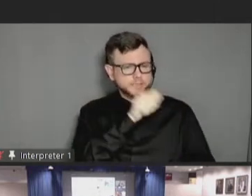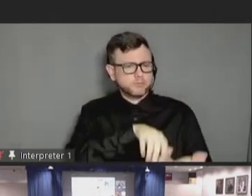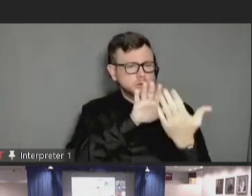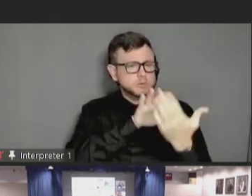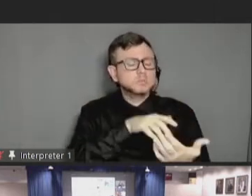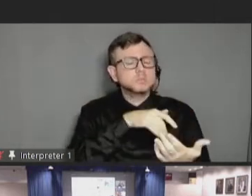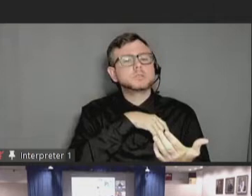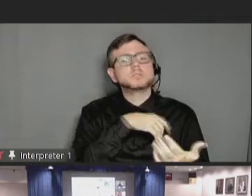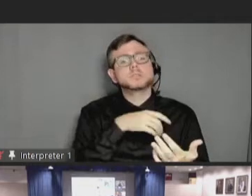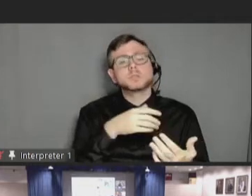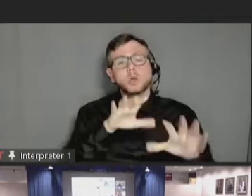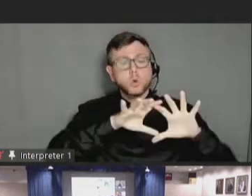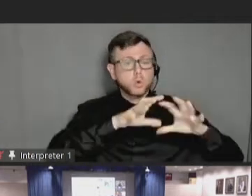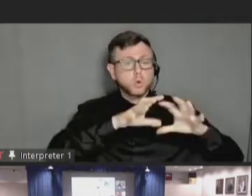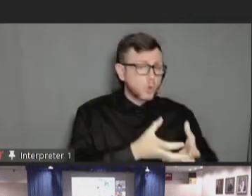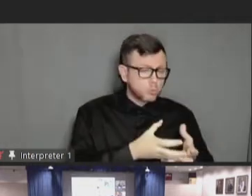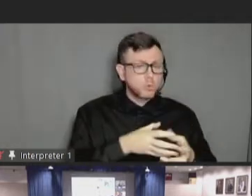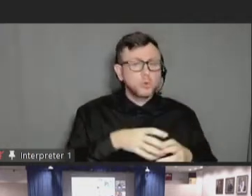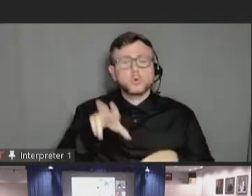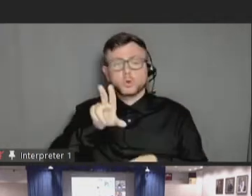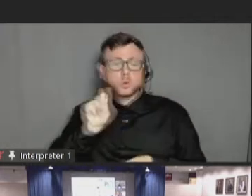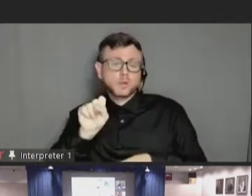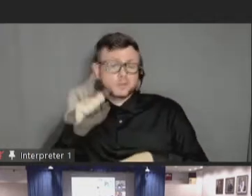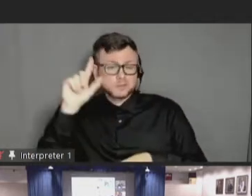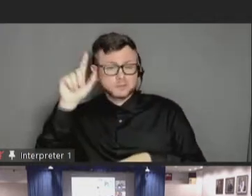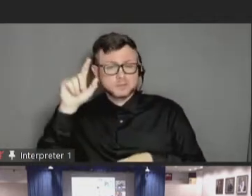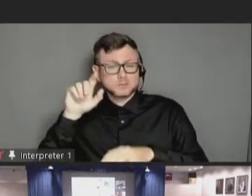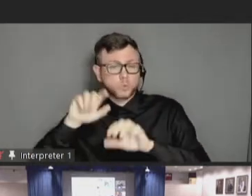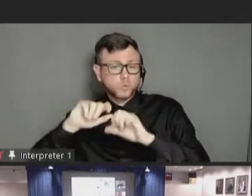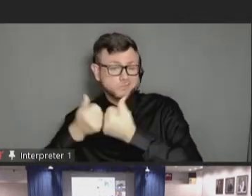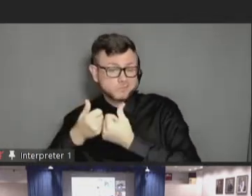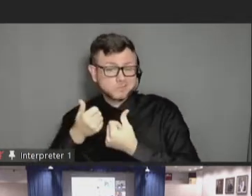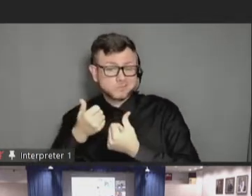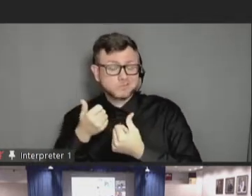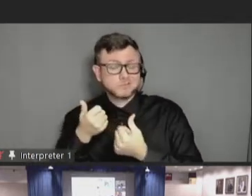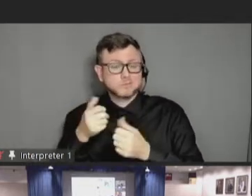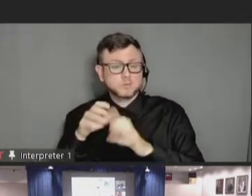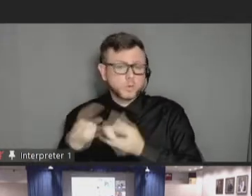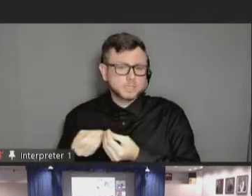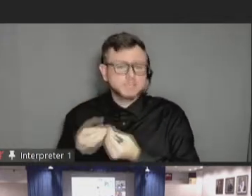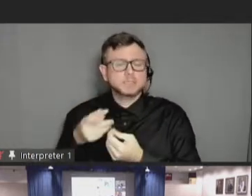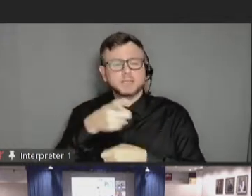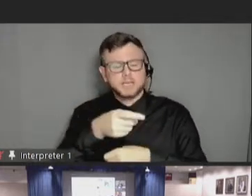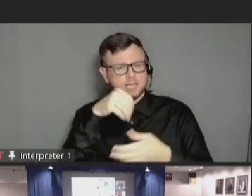global and U.S. organizations, as those you see in the graphic below, Last Mile Health